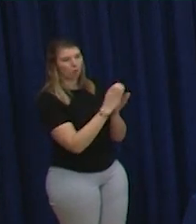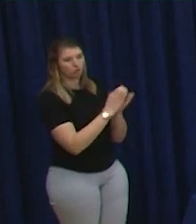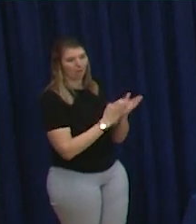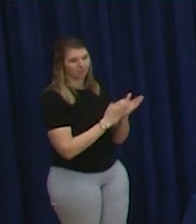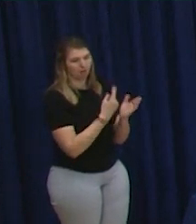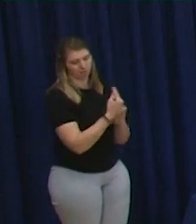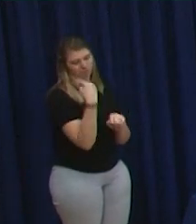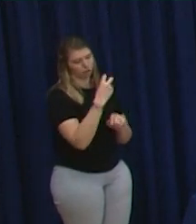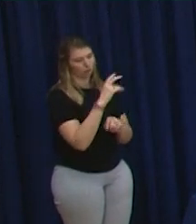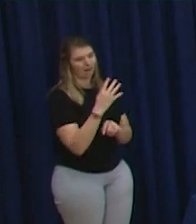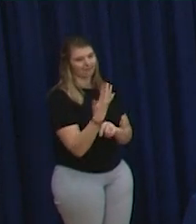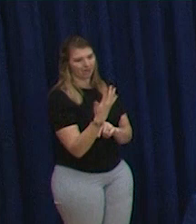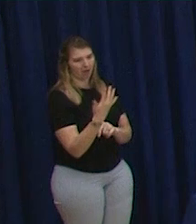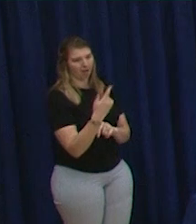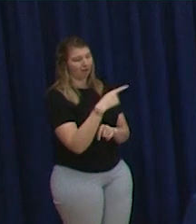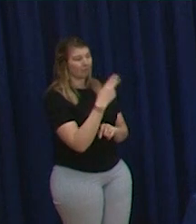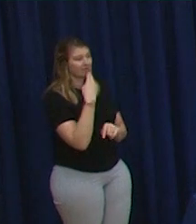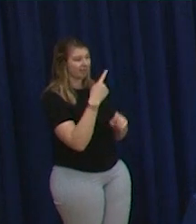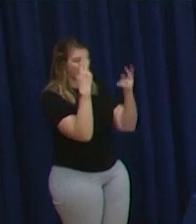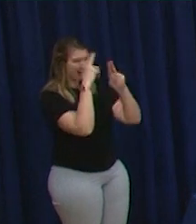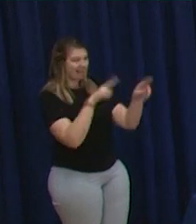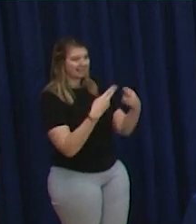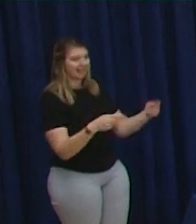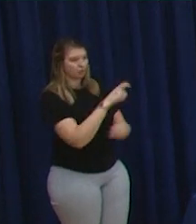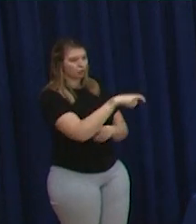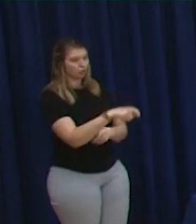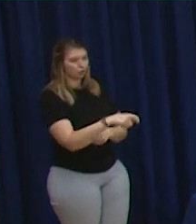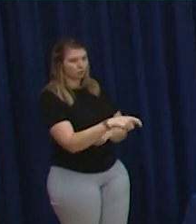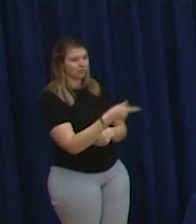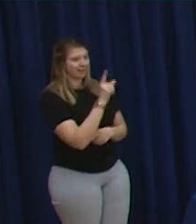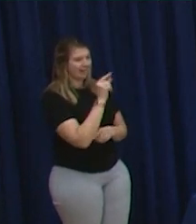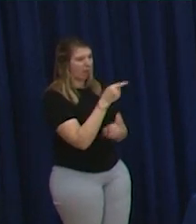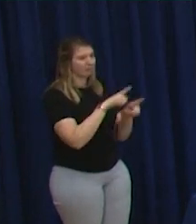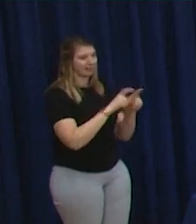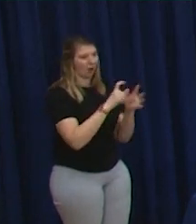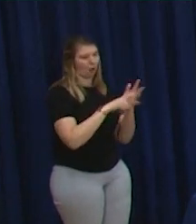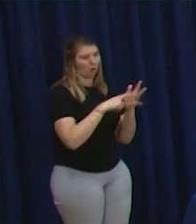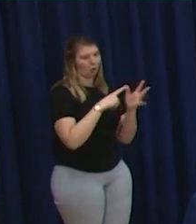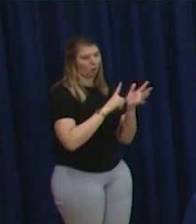and she calls international students the 'canaries in the coalmine' and at the time there was a lot